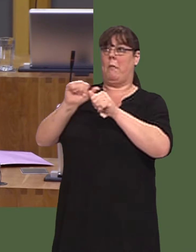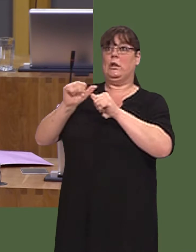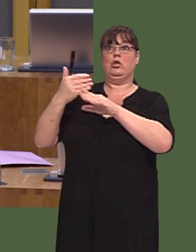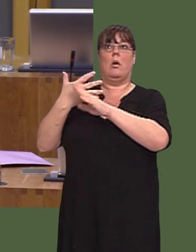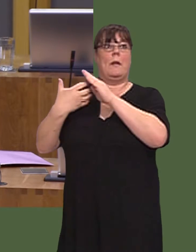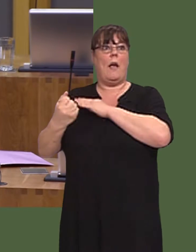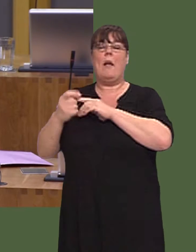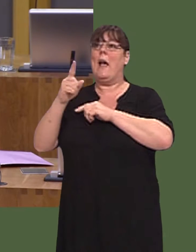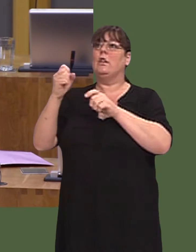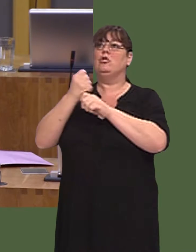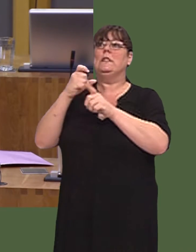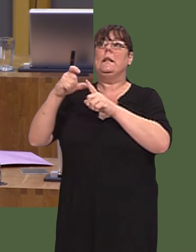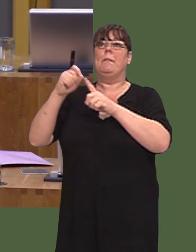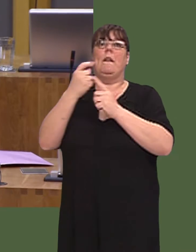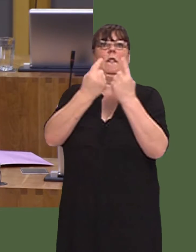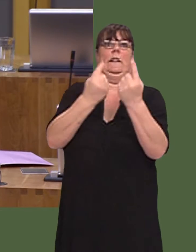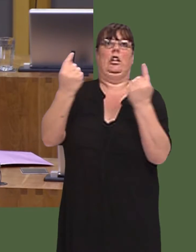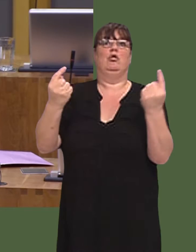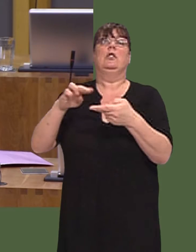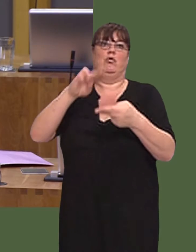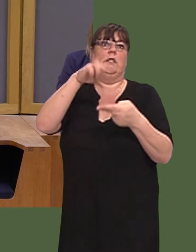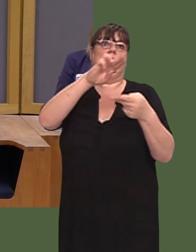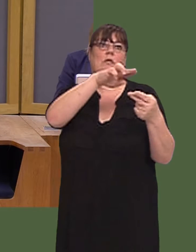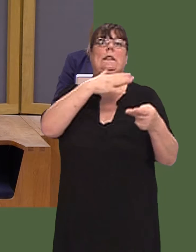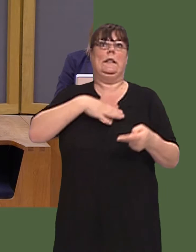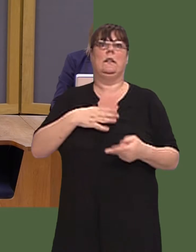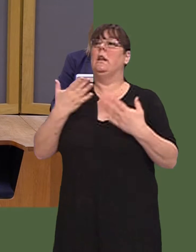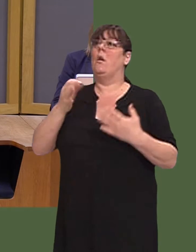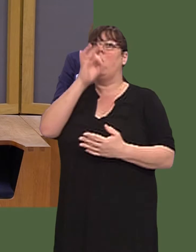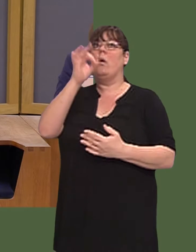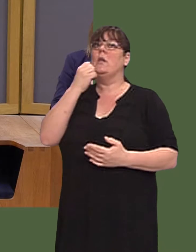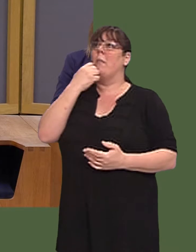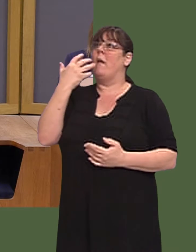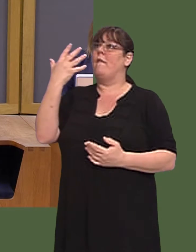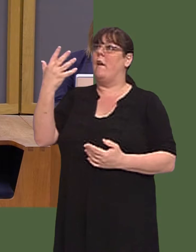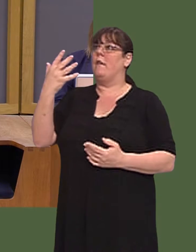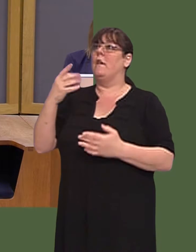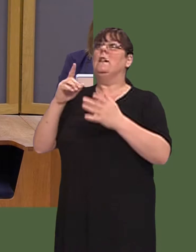of course, to increase GDP per head as well.